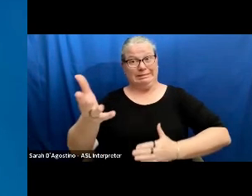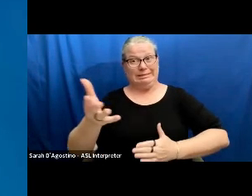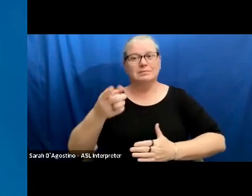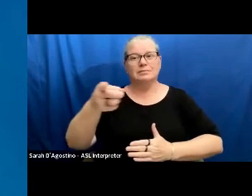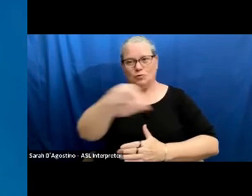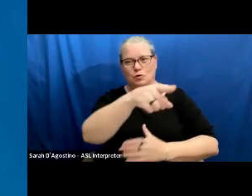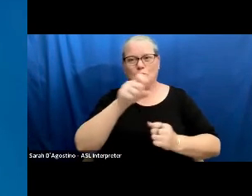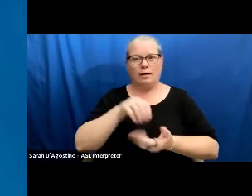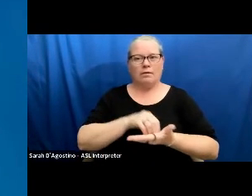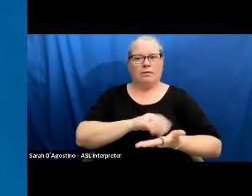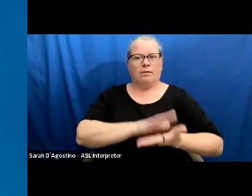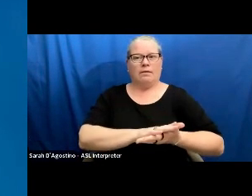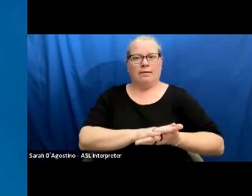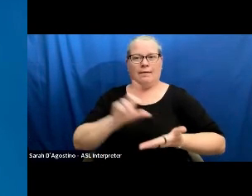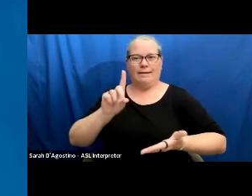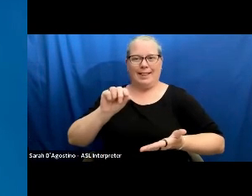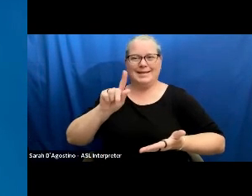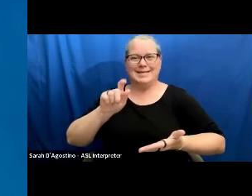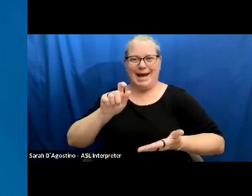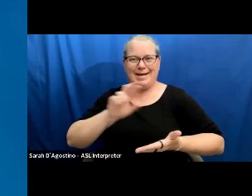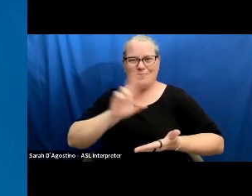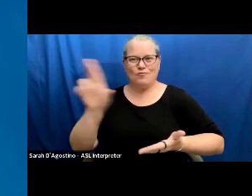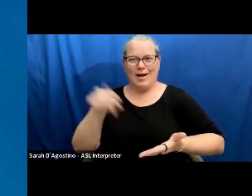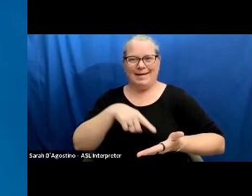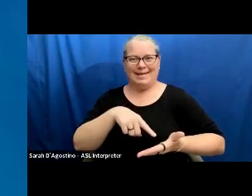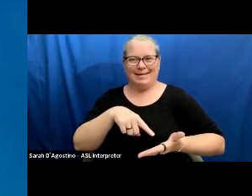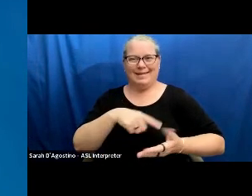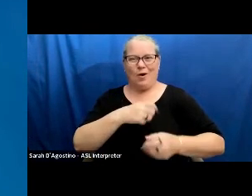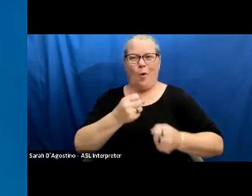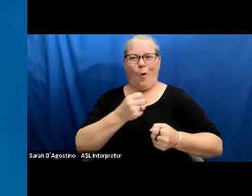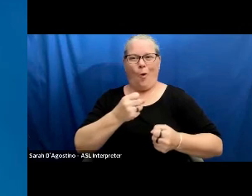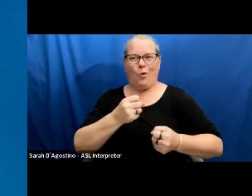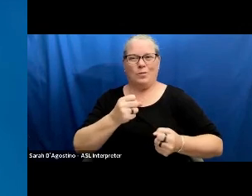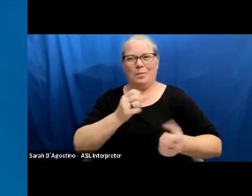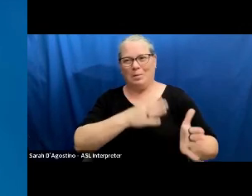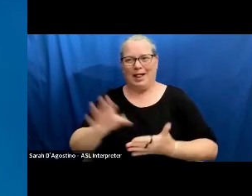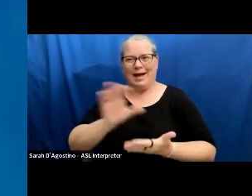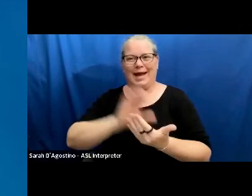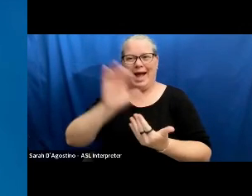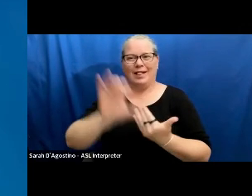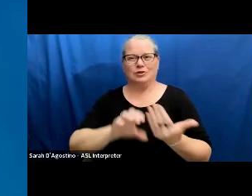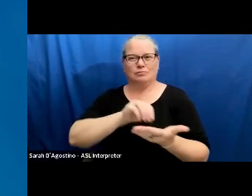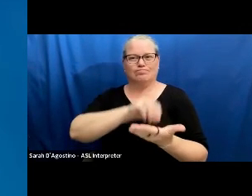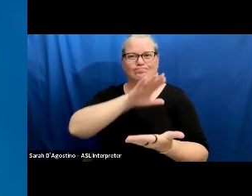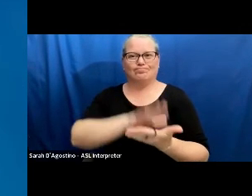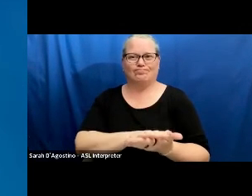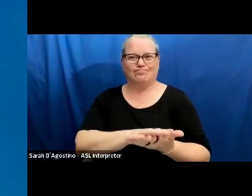in addition to making your plan to vote and figuring out where when and how